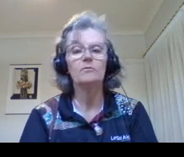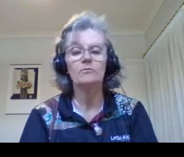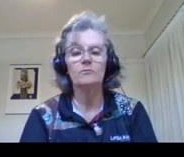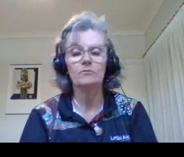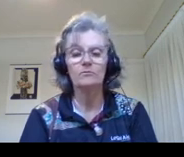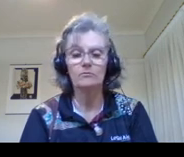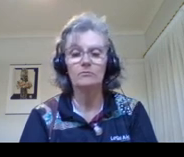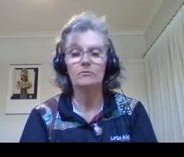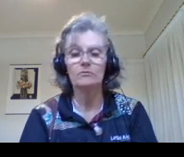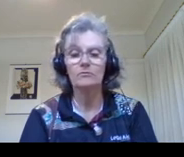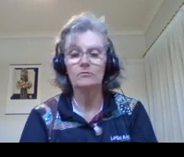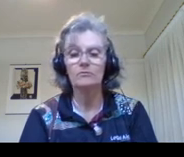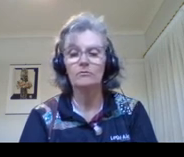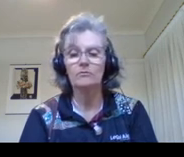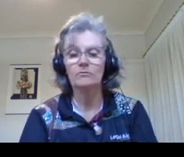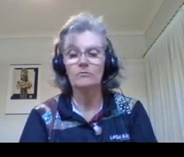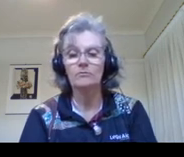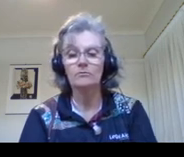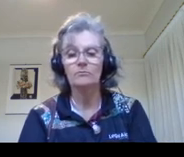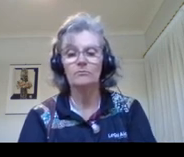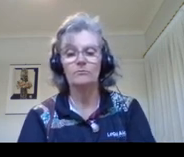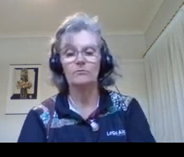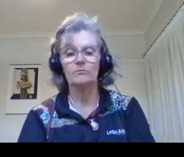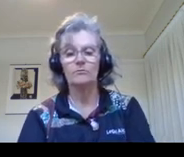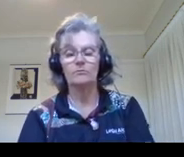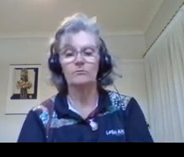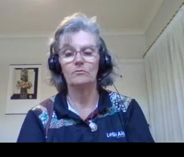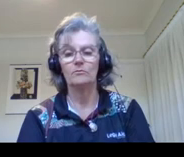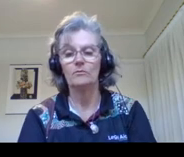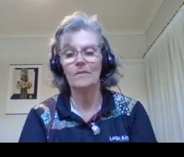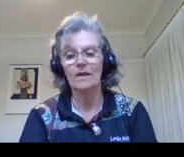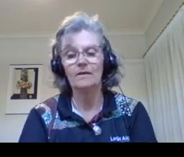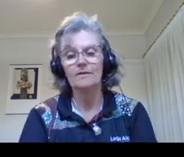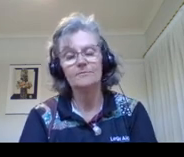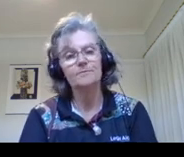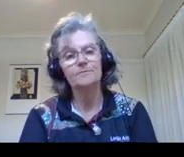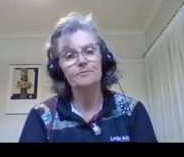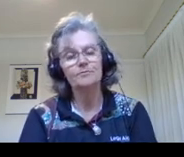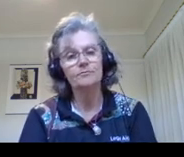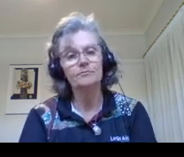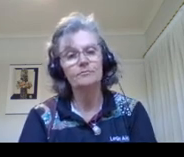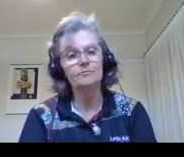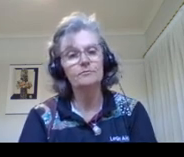at the moment they'll send you some kind of a text you say please click here you've been upgraded to